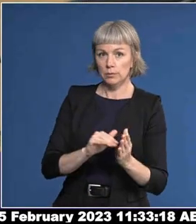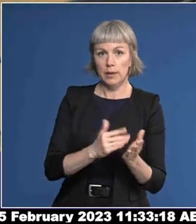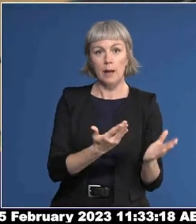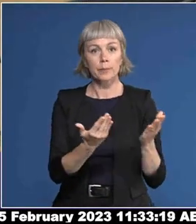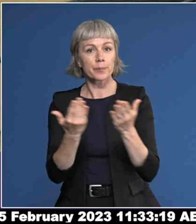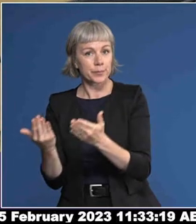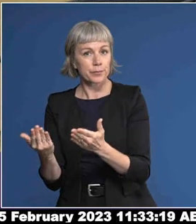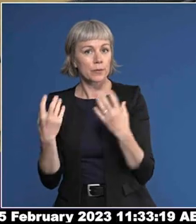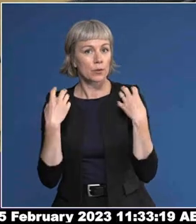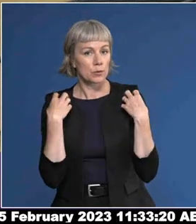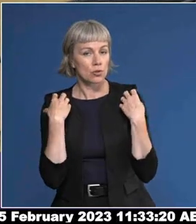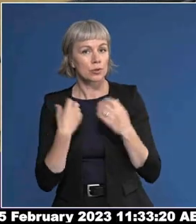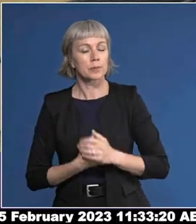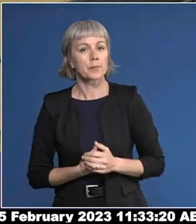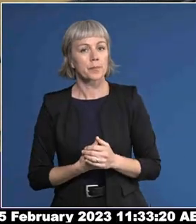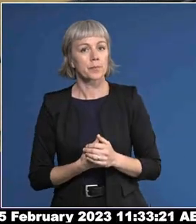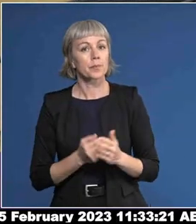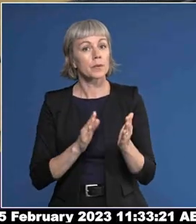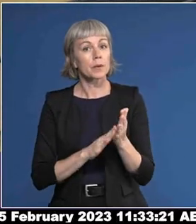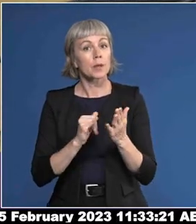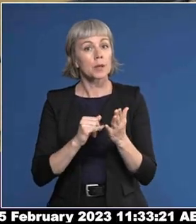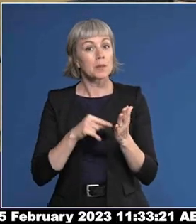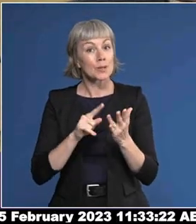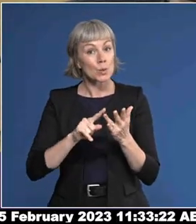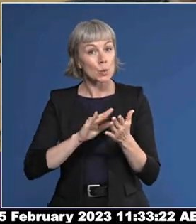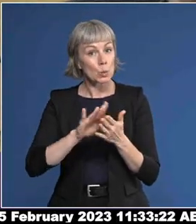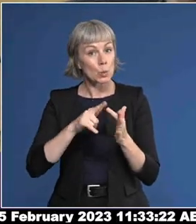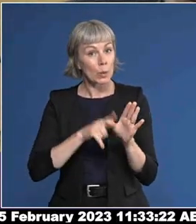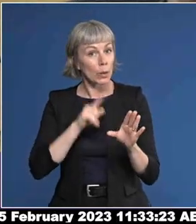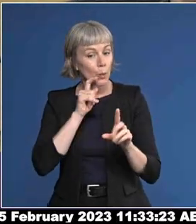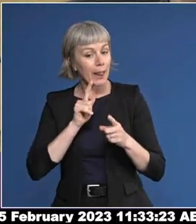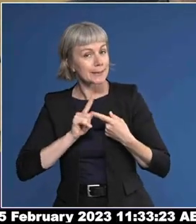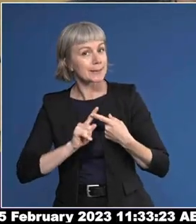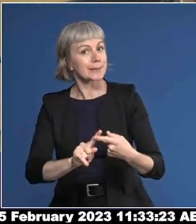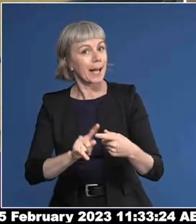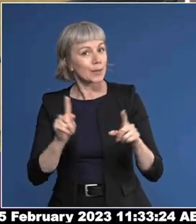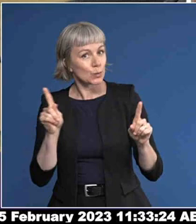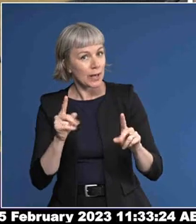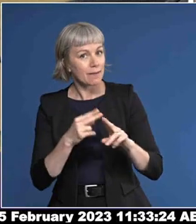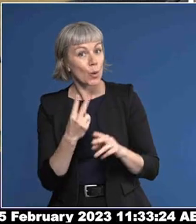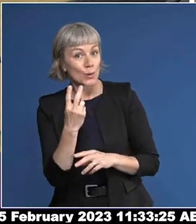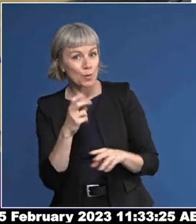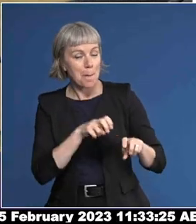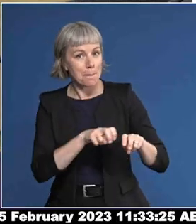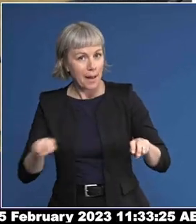Ms Toohey will be with us for another two panels. So there are other aspects of the findings that I will need to take to you in context